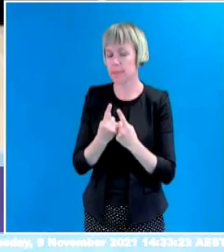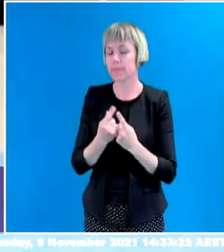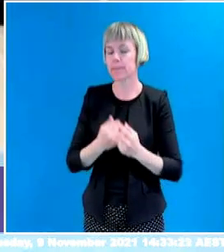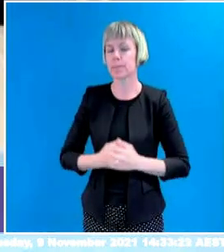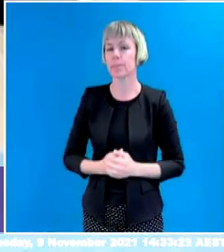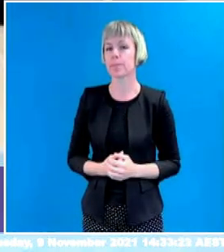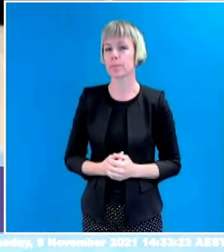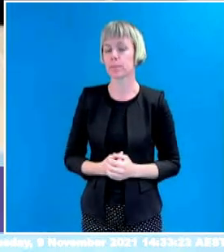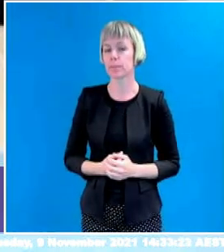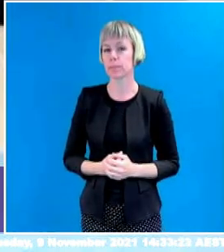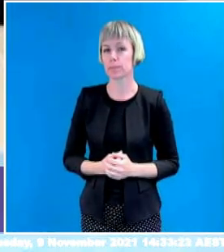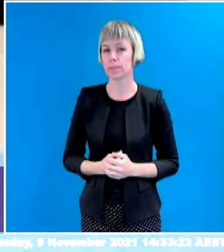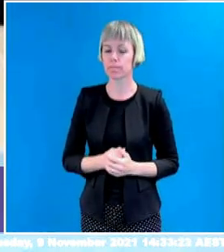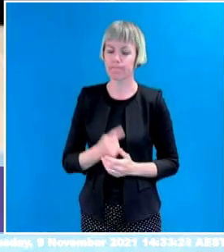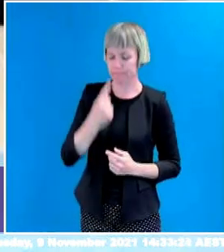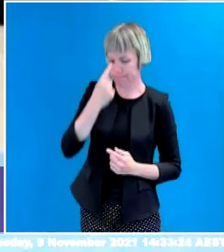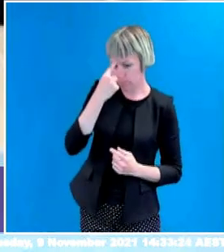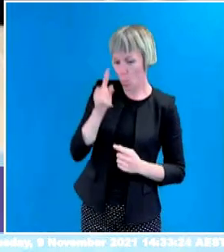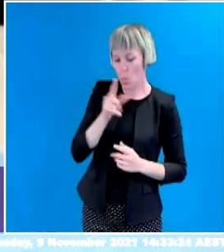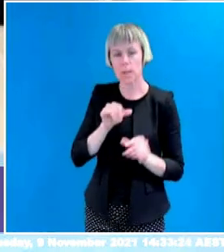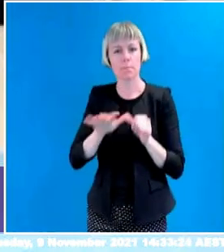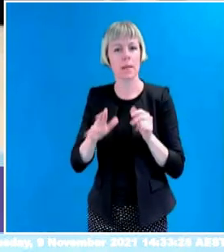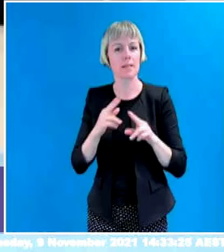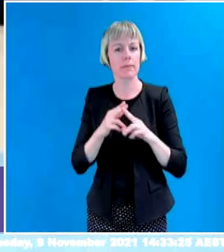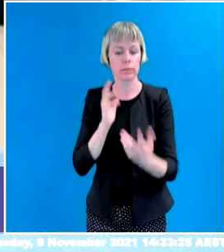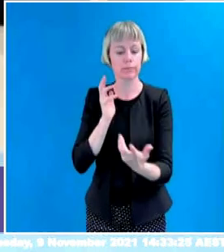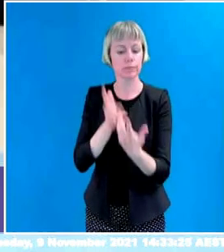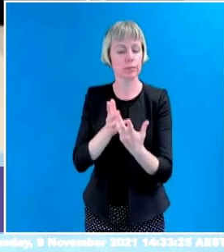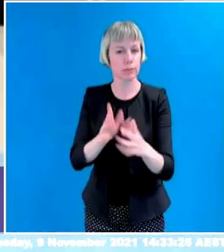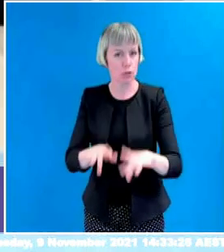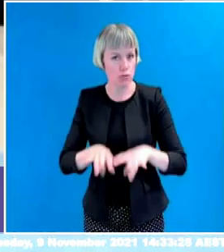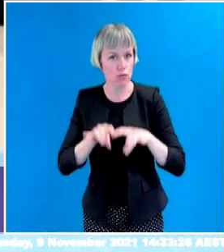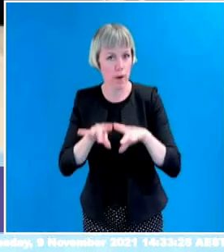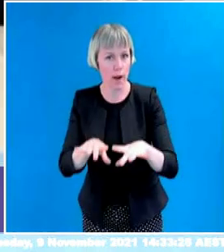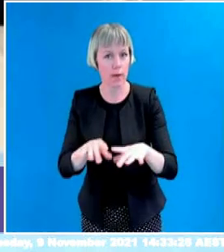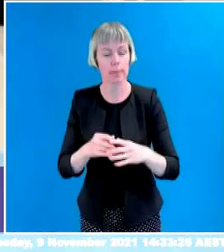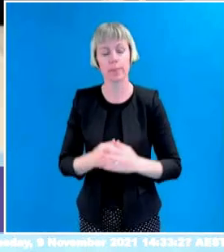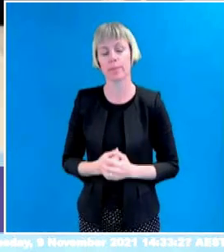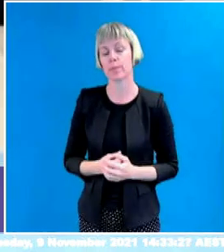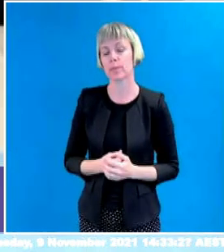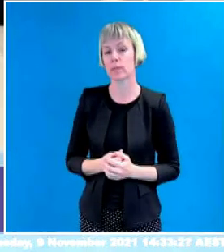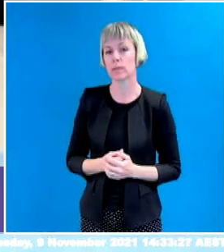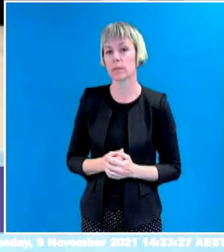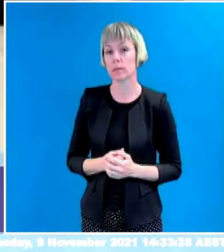What is interesting, I think, or may be interesting to the Commission, is some